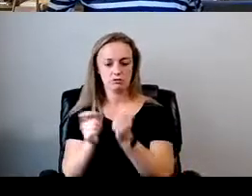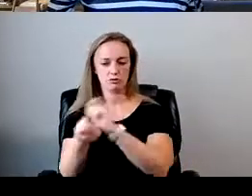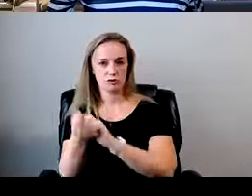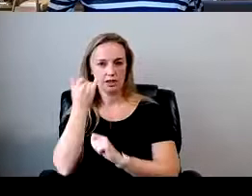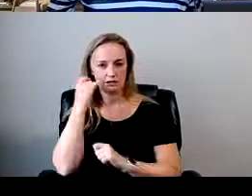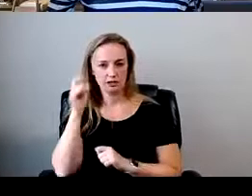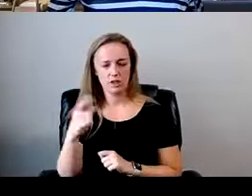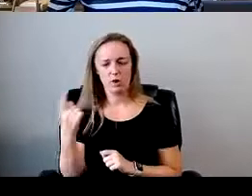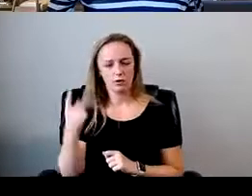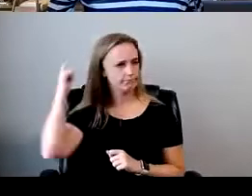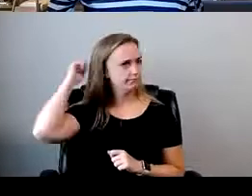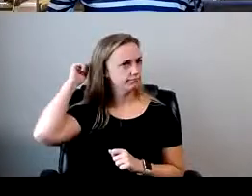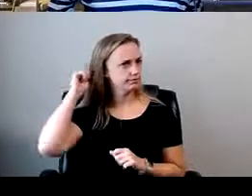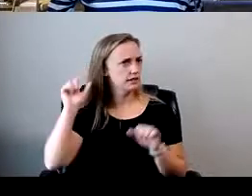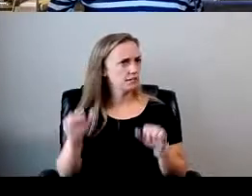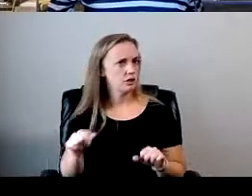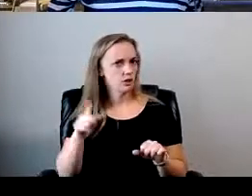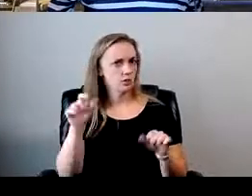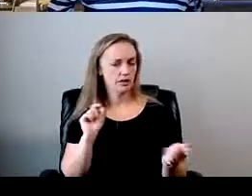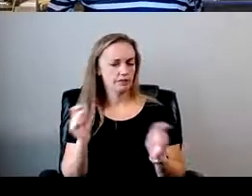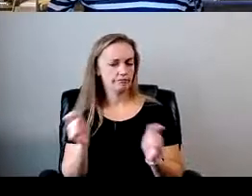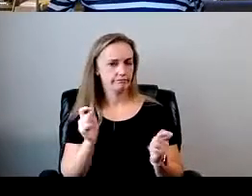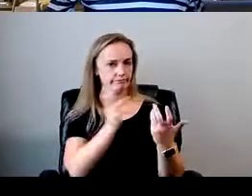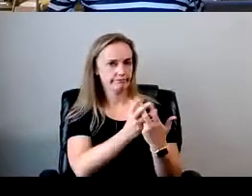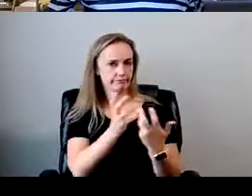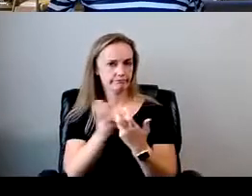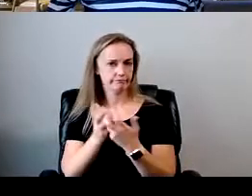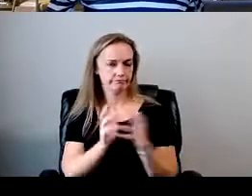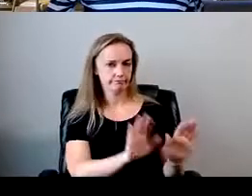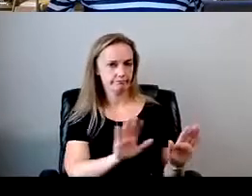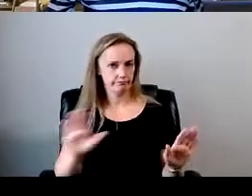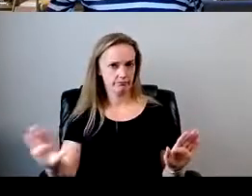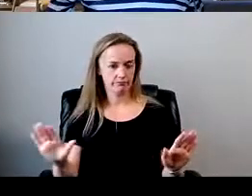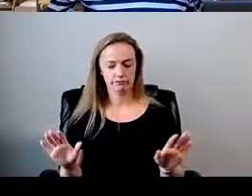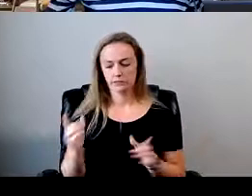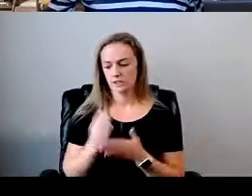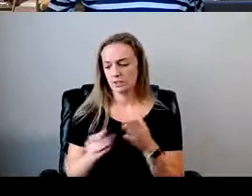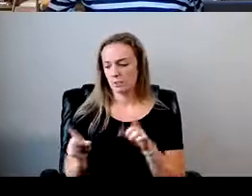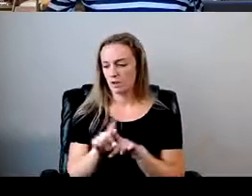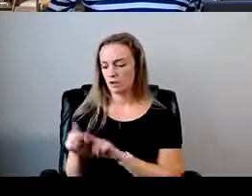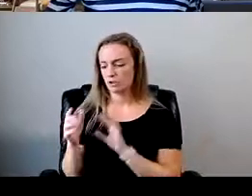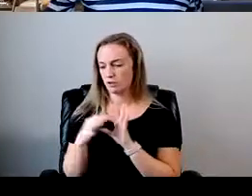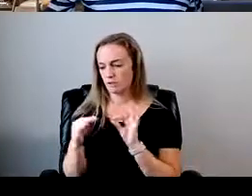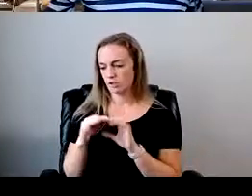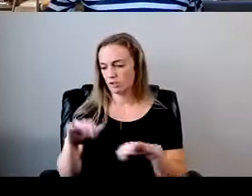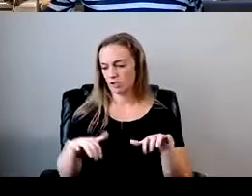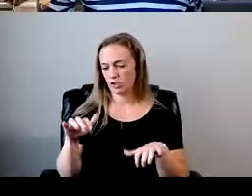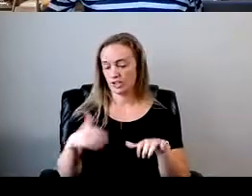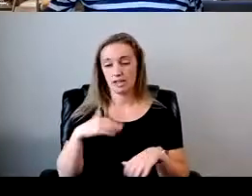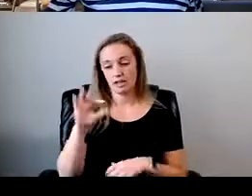to customize and individualize. Yeah, someone also mentioned the chat that there's a font available just for people with dyslexia.